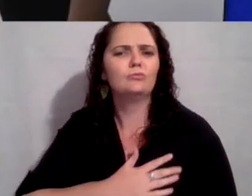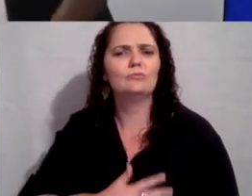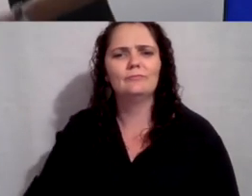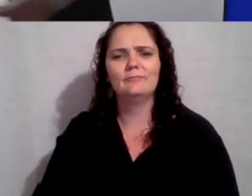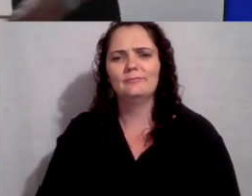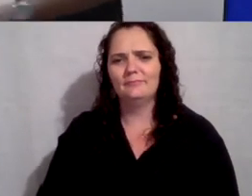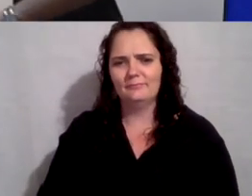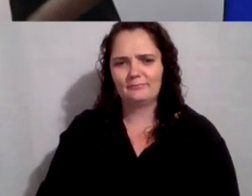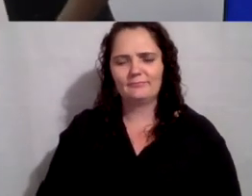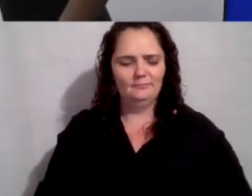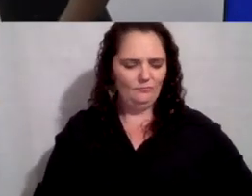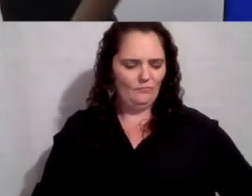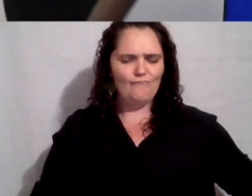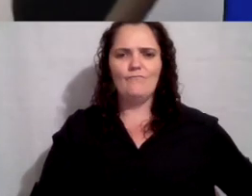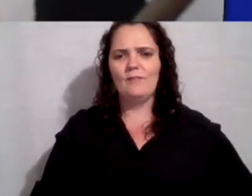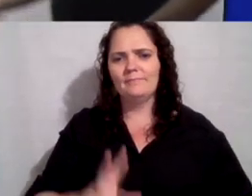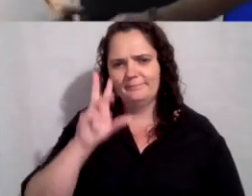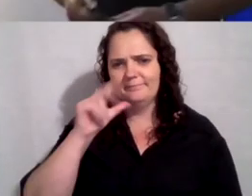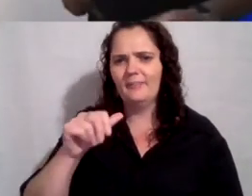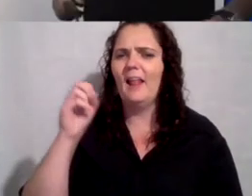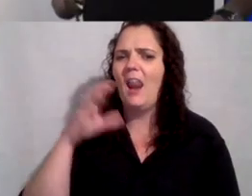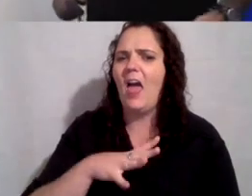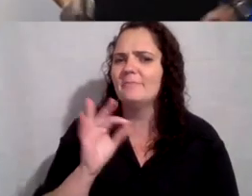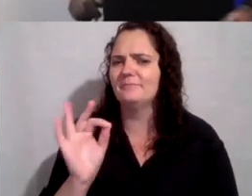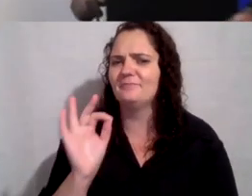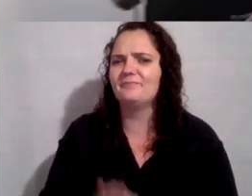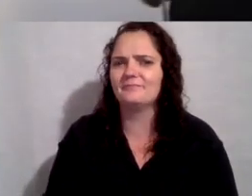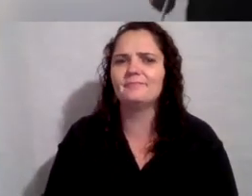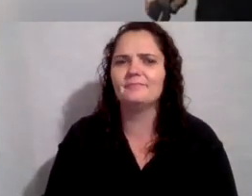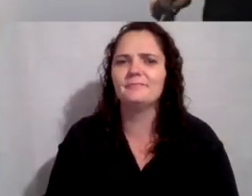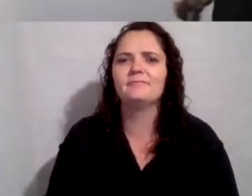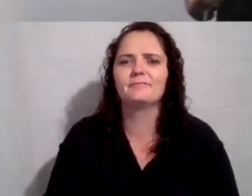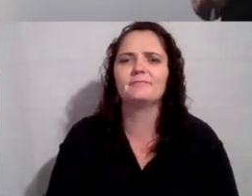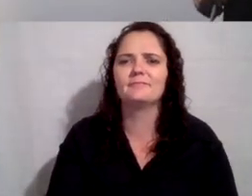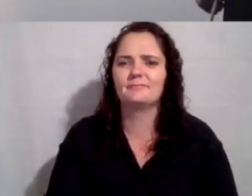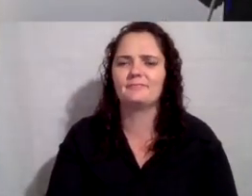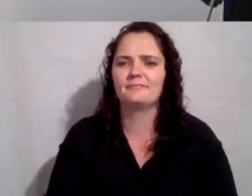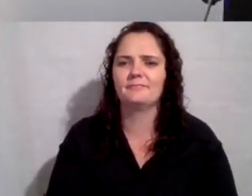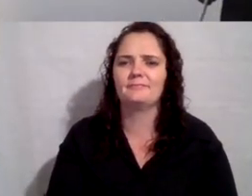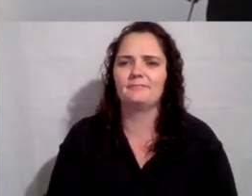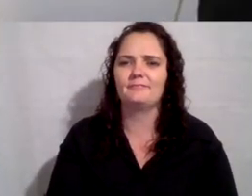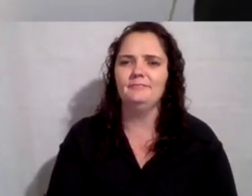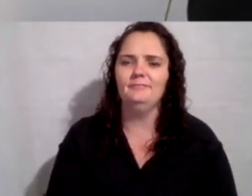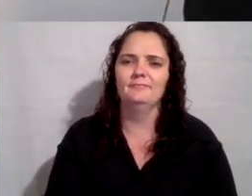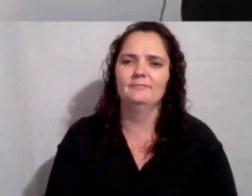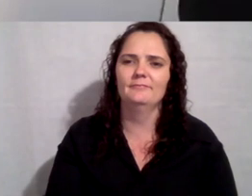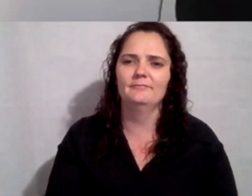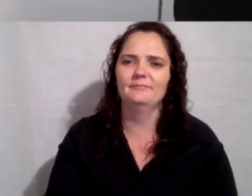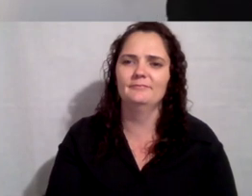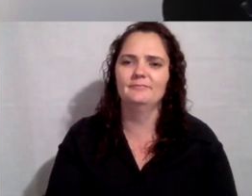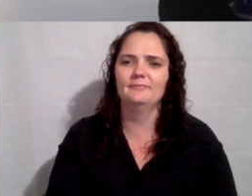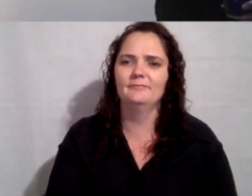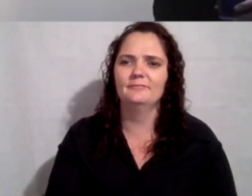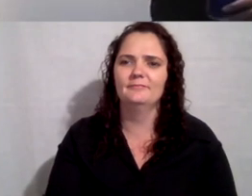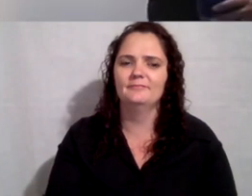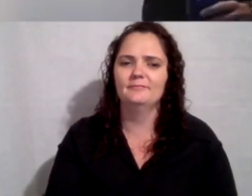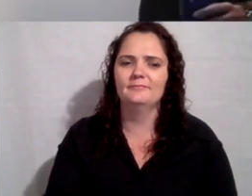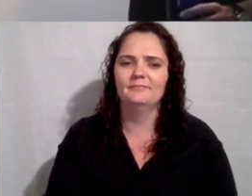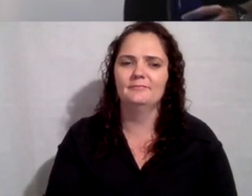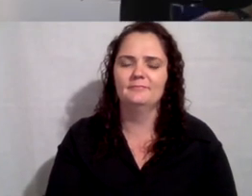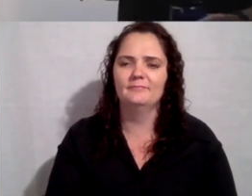down through his rib cage there into his thigh, fantastic